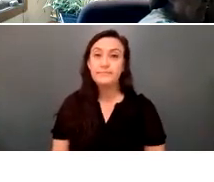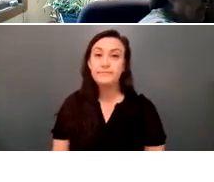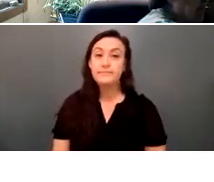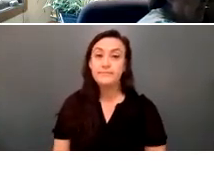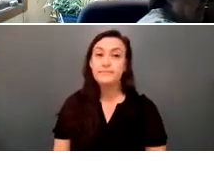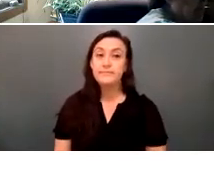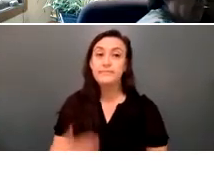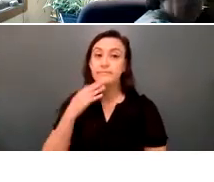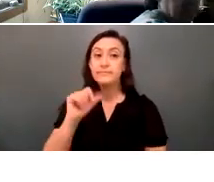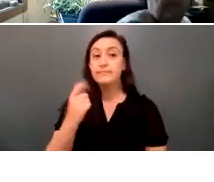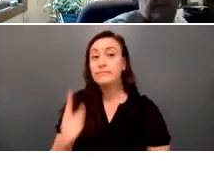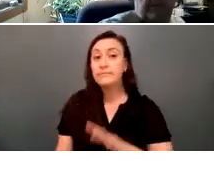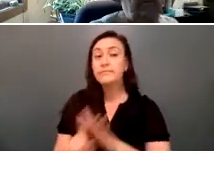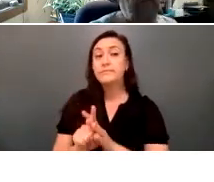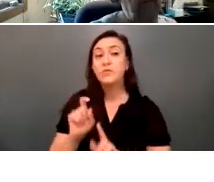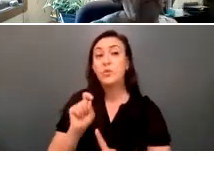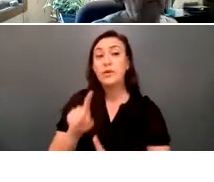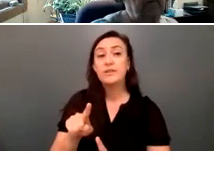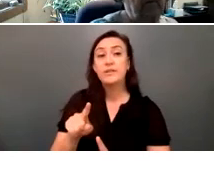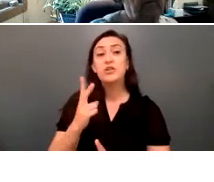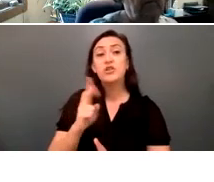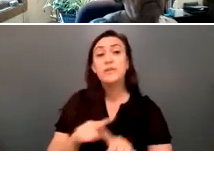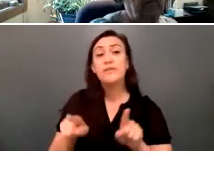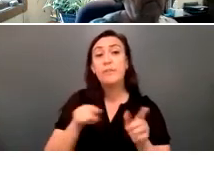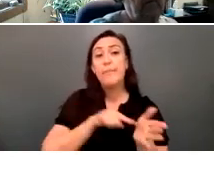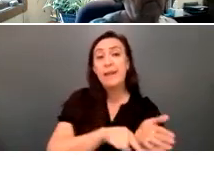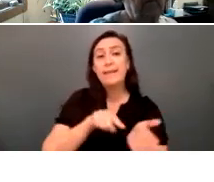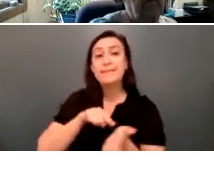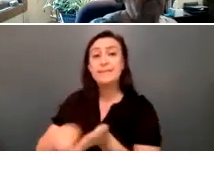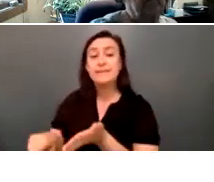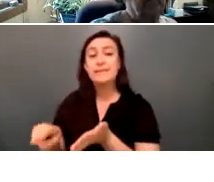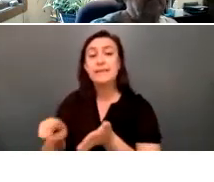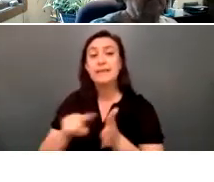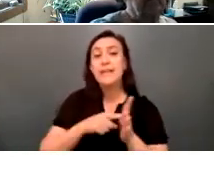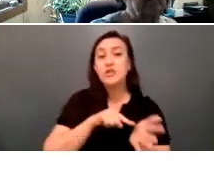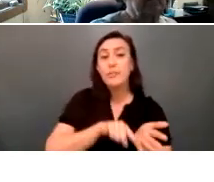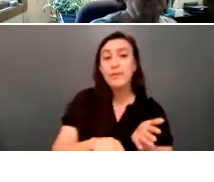in and the question is the two different payments initial payment for initial payment enrollment.